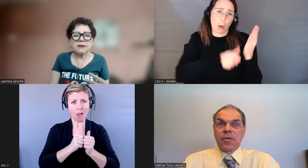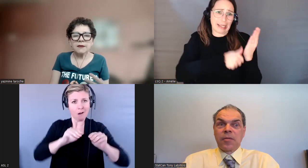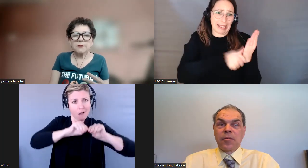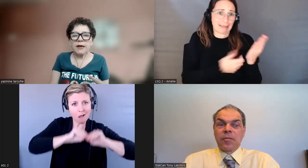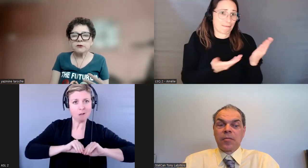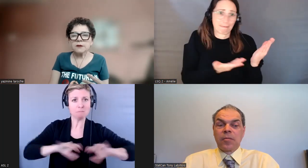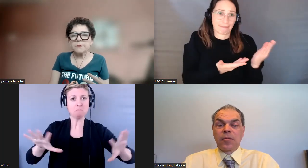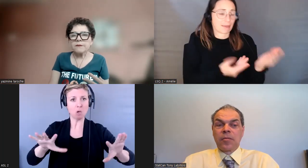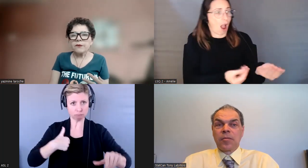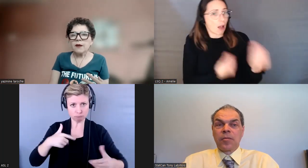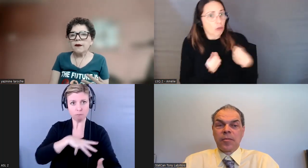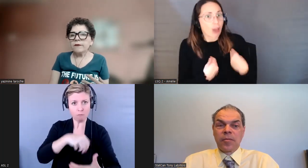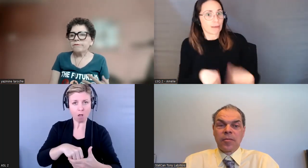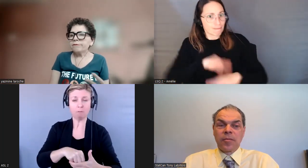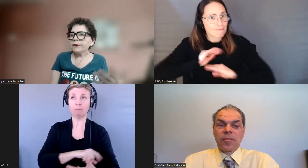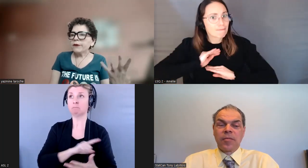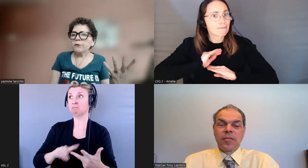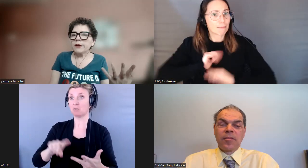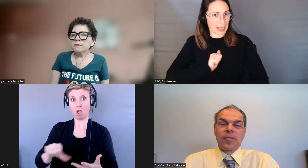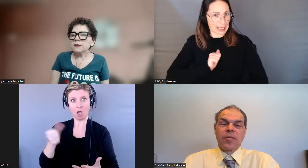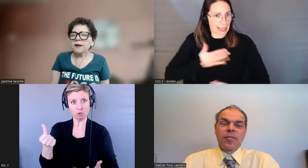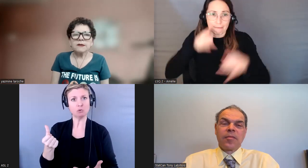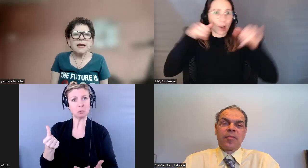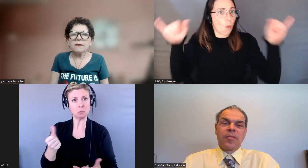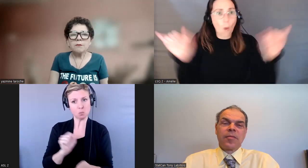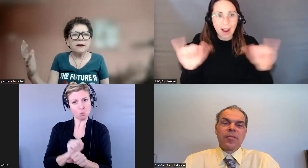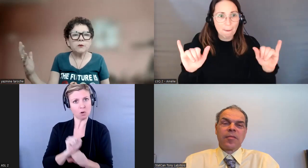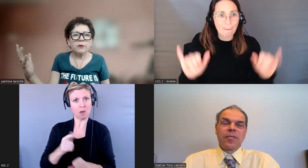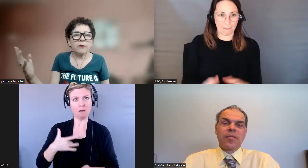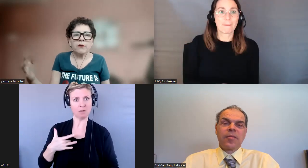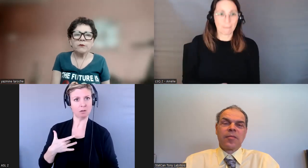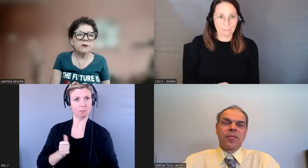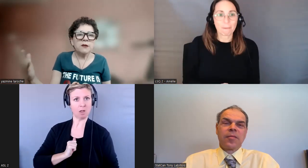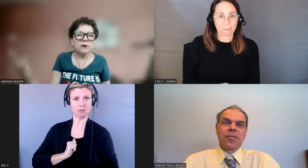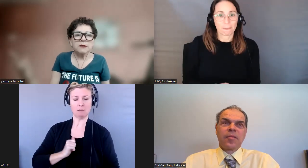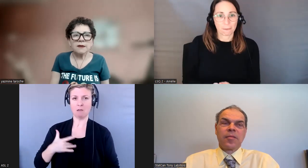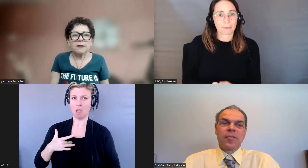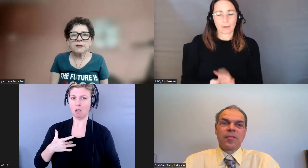satisfaction I you know I designed a talent management program for senior Executives in